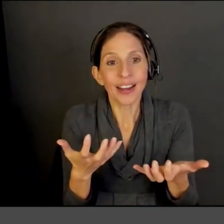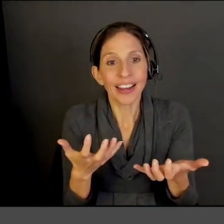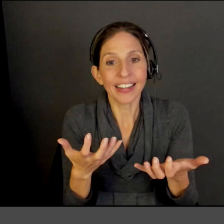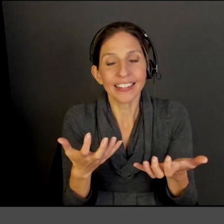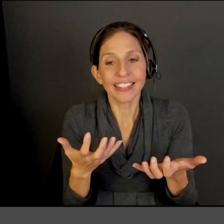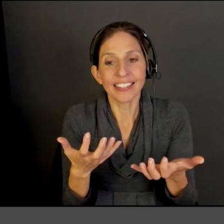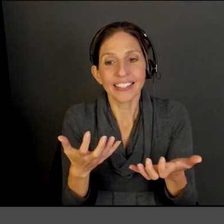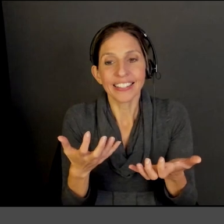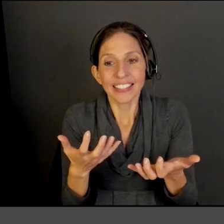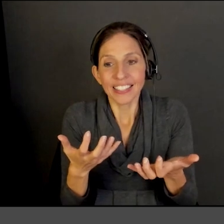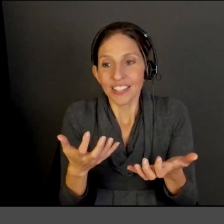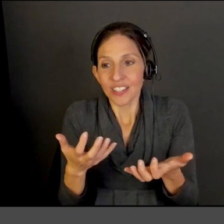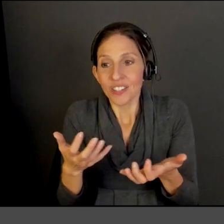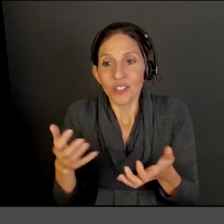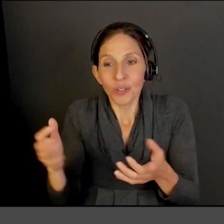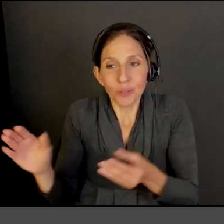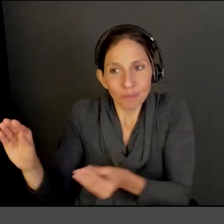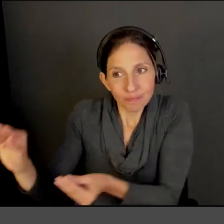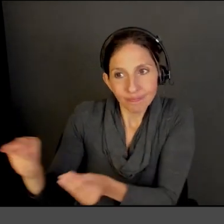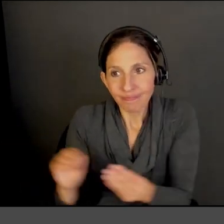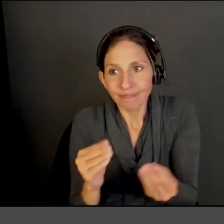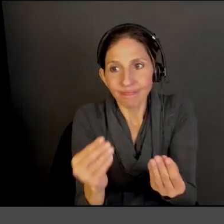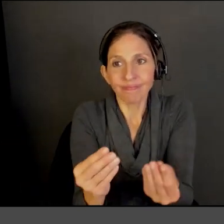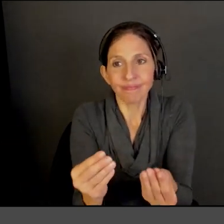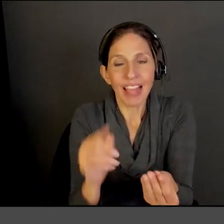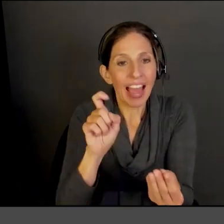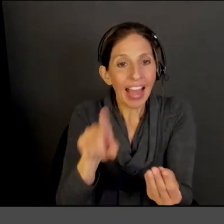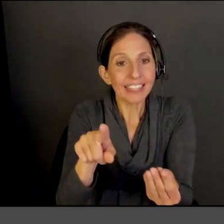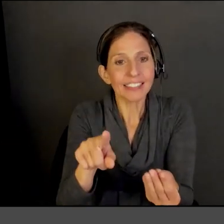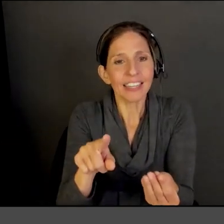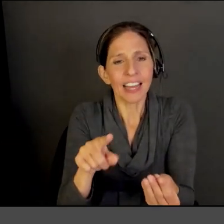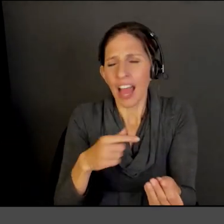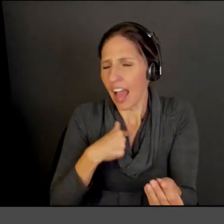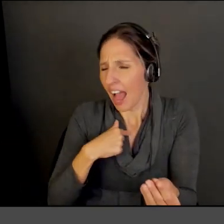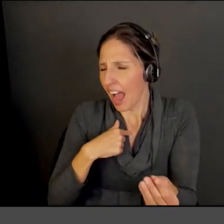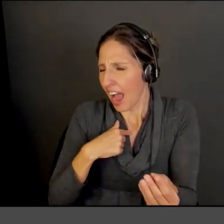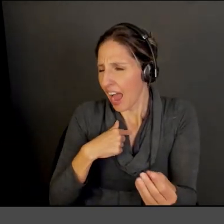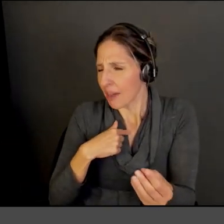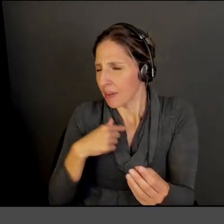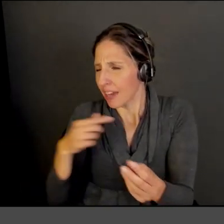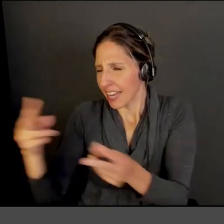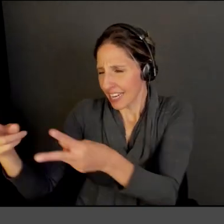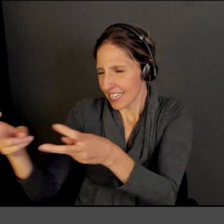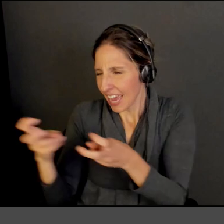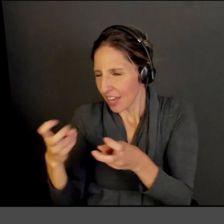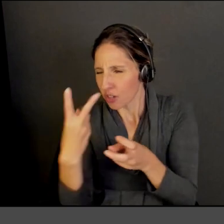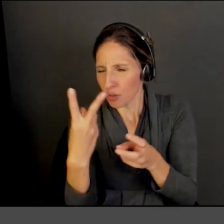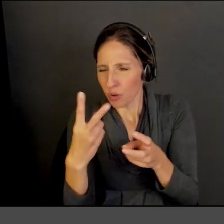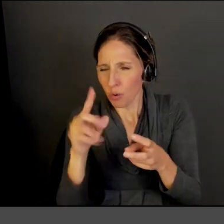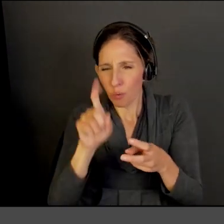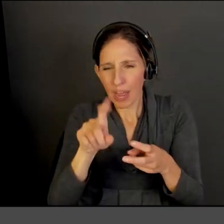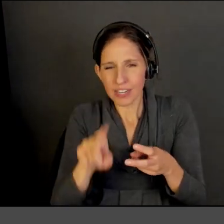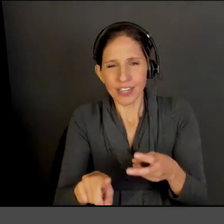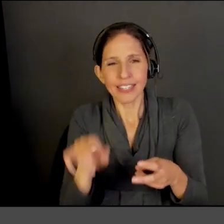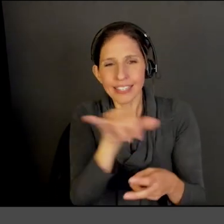I'M GOING TO PUT TWO TOGETHER THAT ARE IN THE SAME ZONE. AND THIS IS FROM MICHAEL CHAMBERS